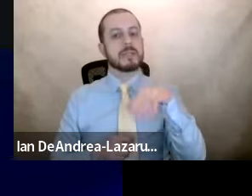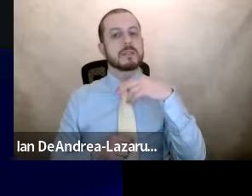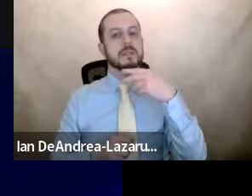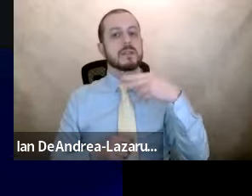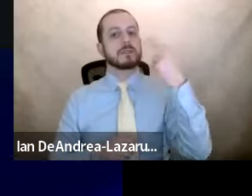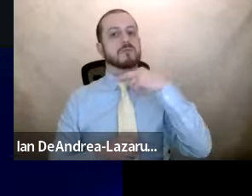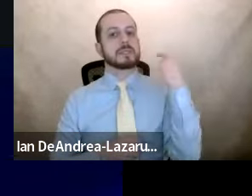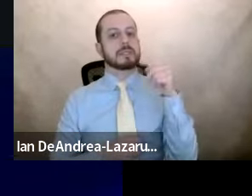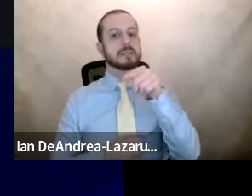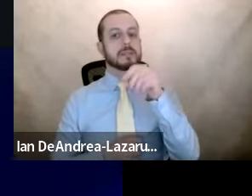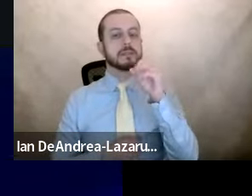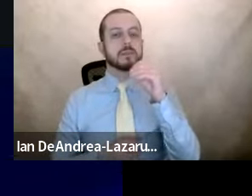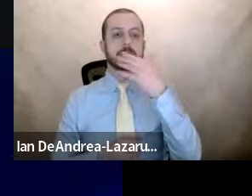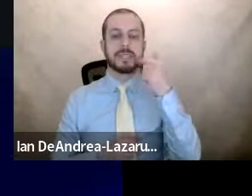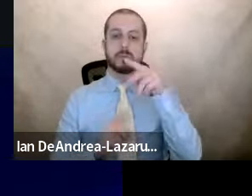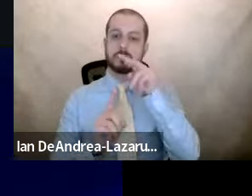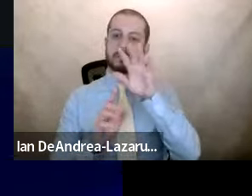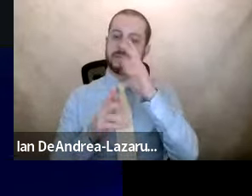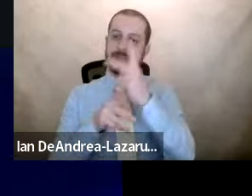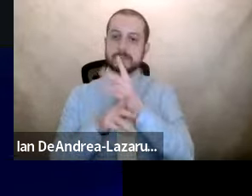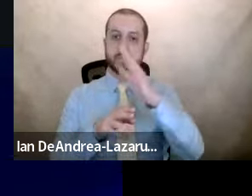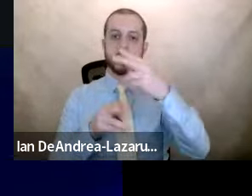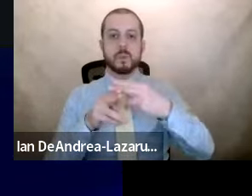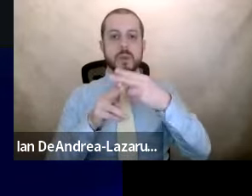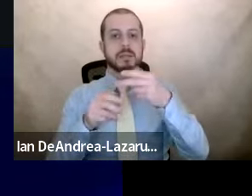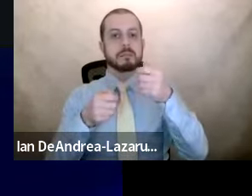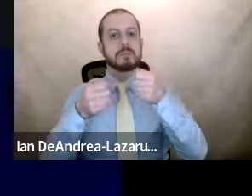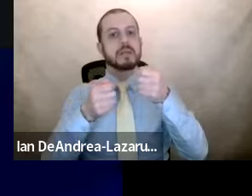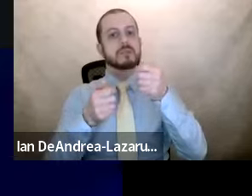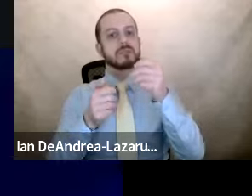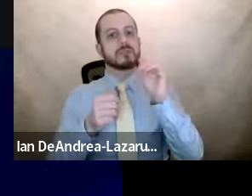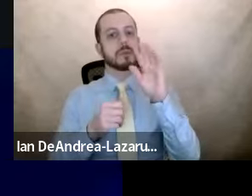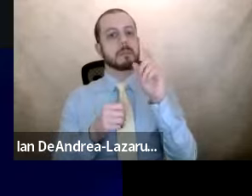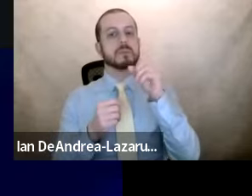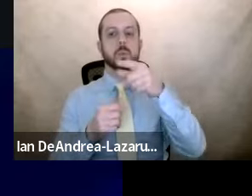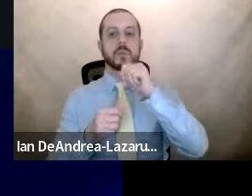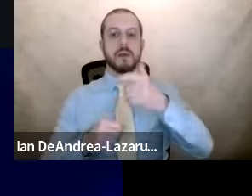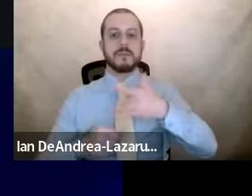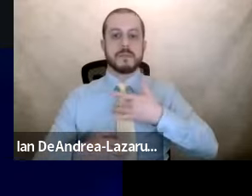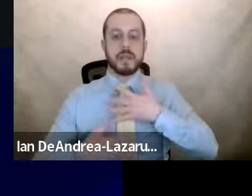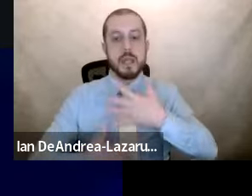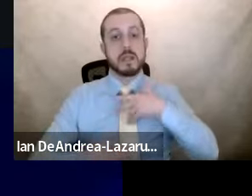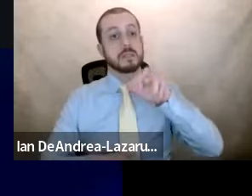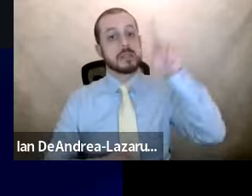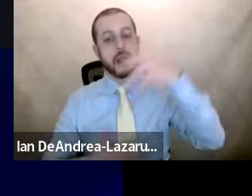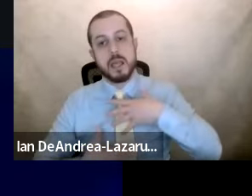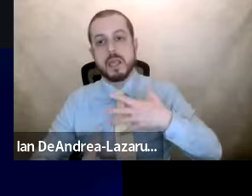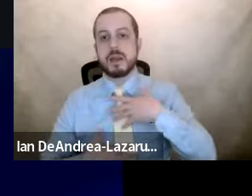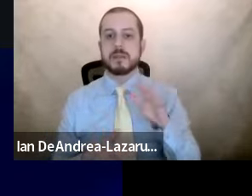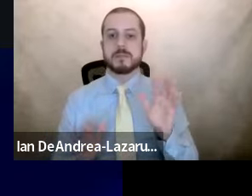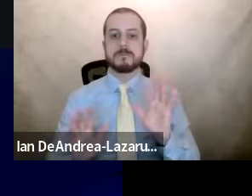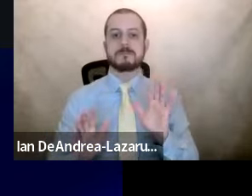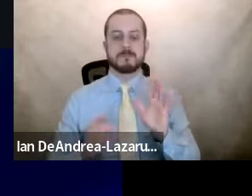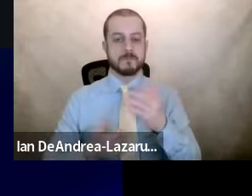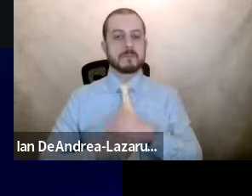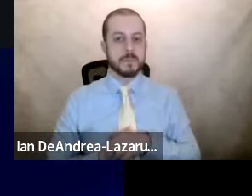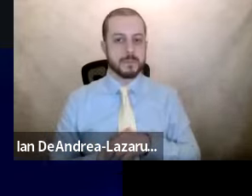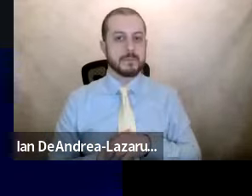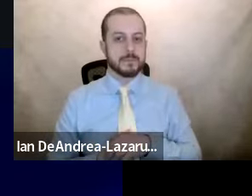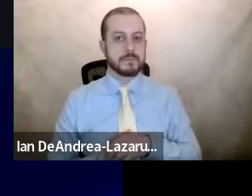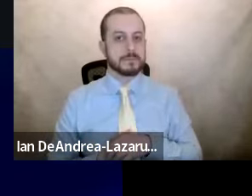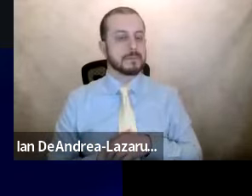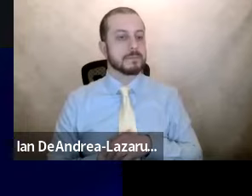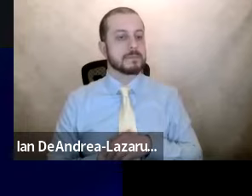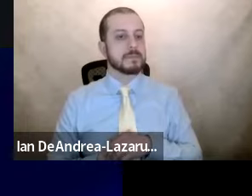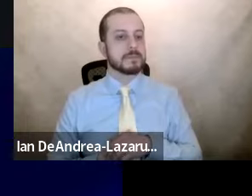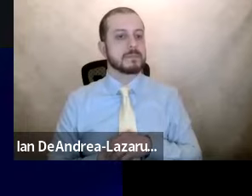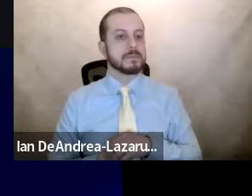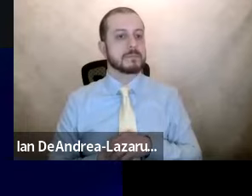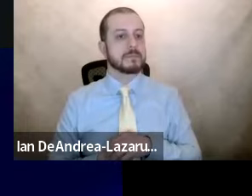A healthy weight is also helpful. So, make sure that you have -- and that doesn't mean you have to be a body builder or a model.